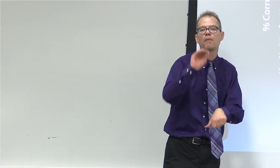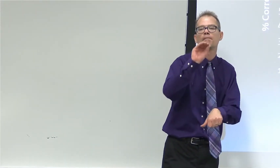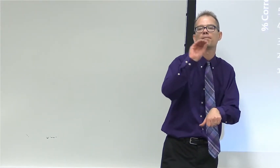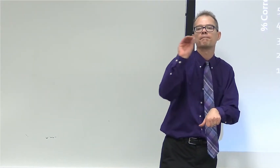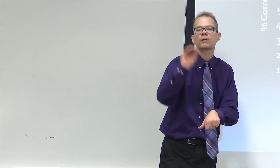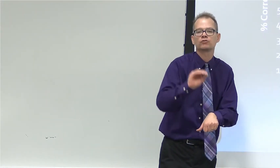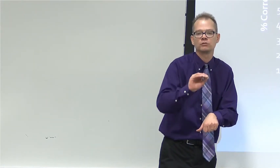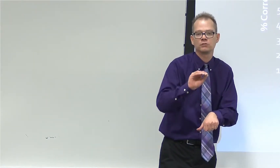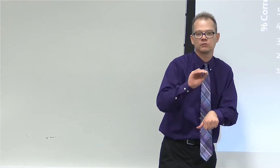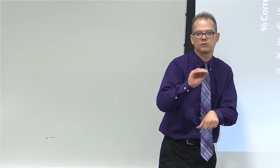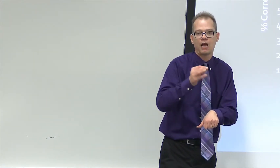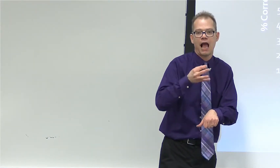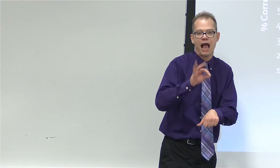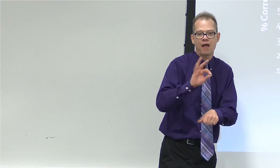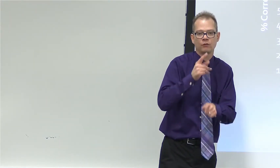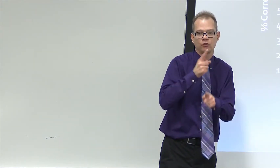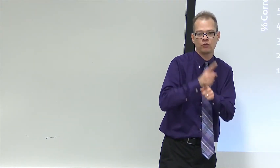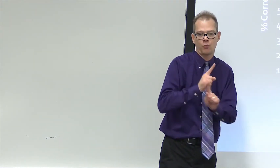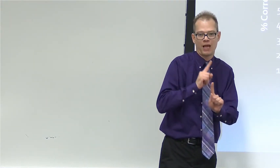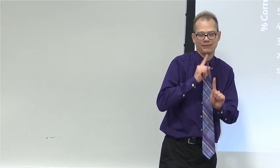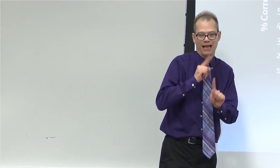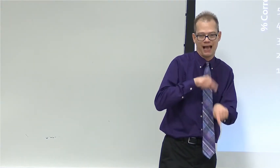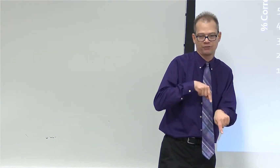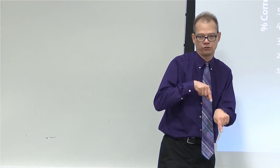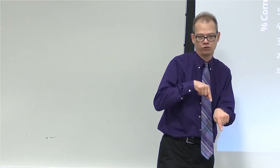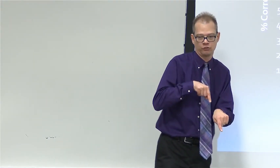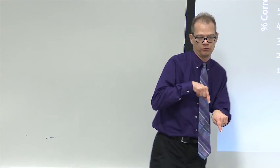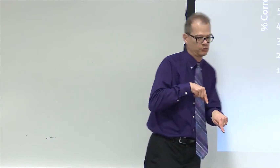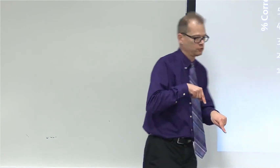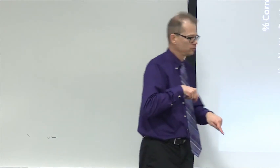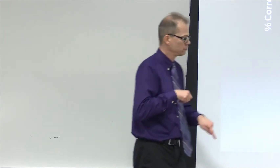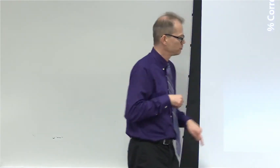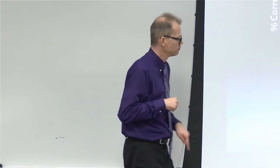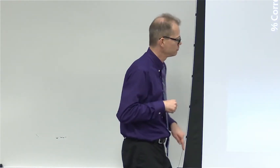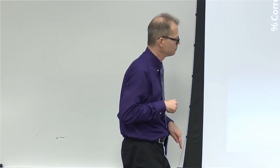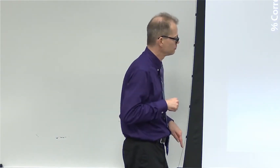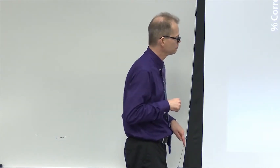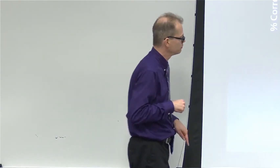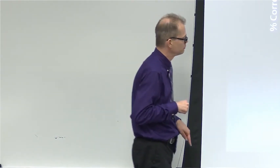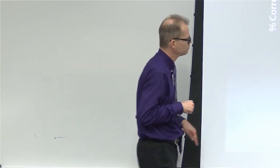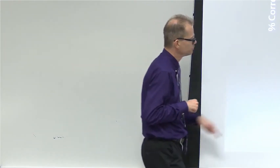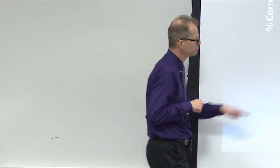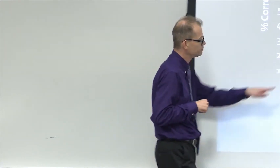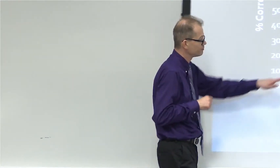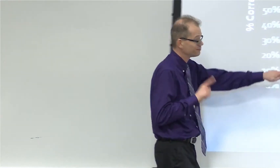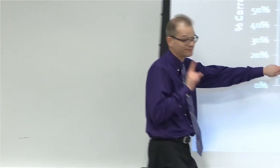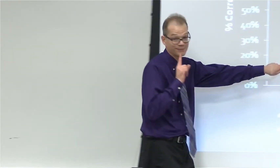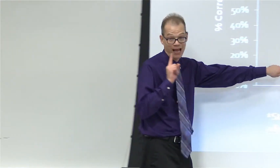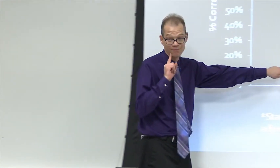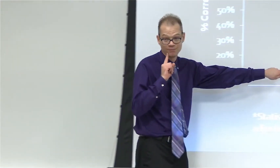This was based on percentage of correct answers.